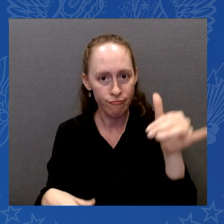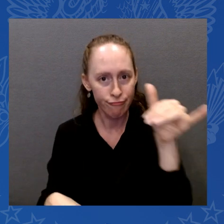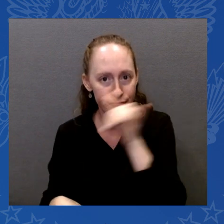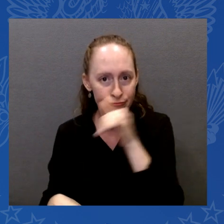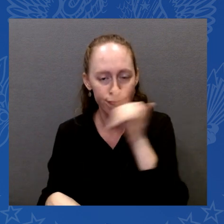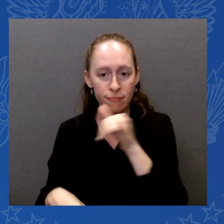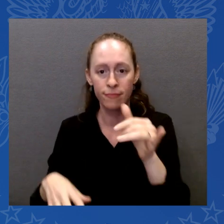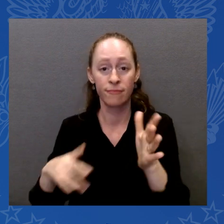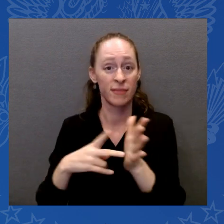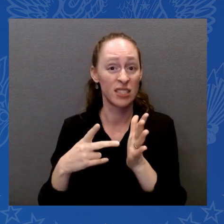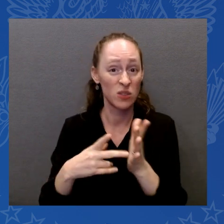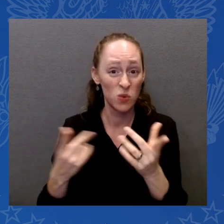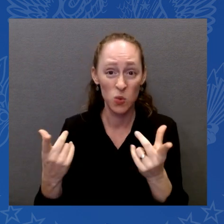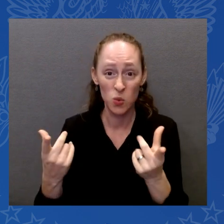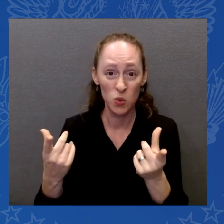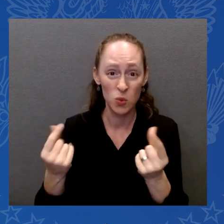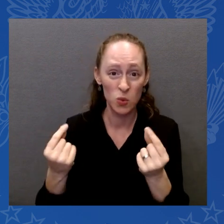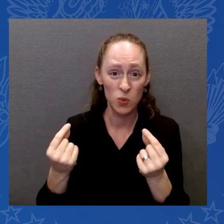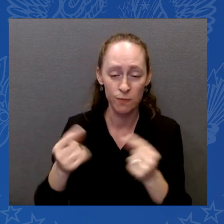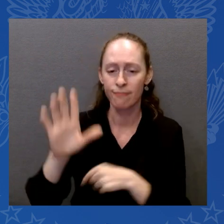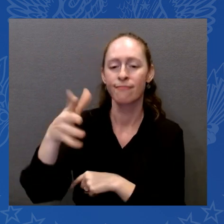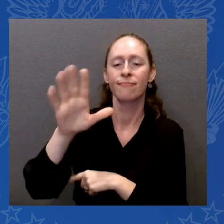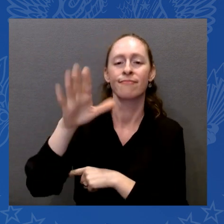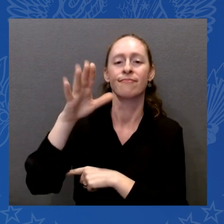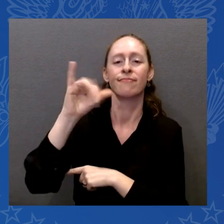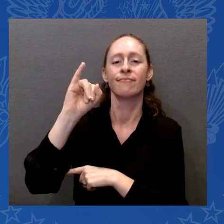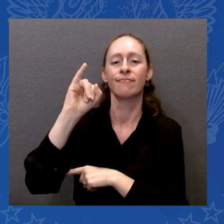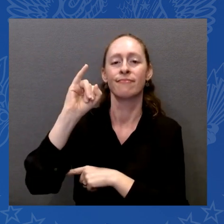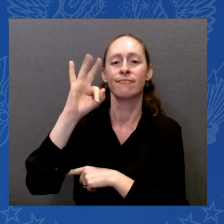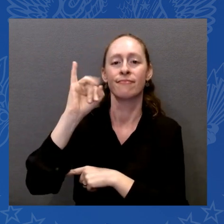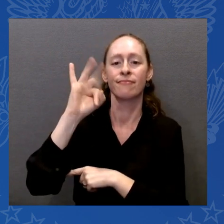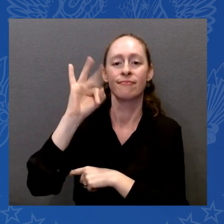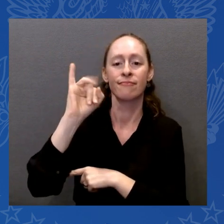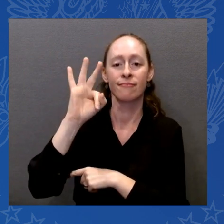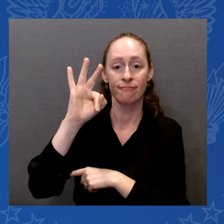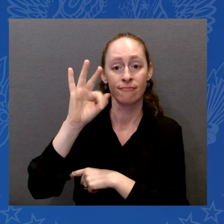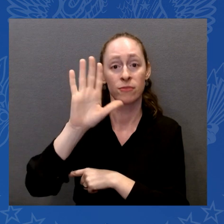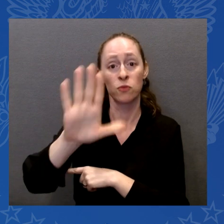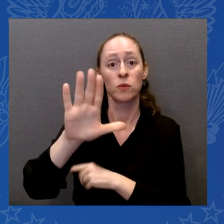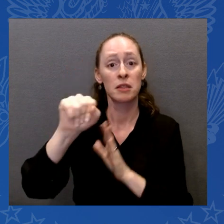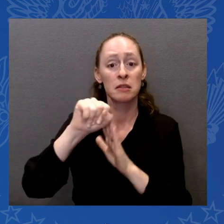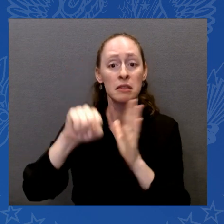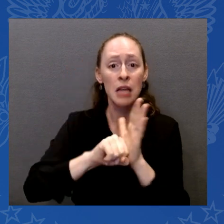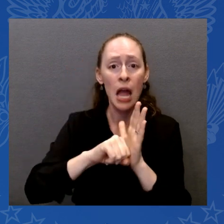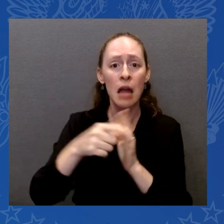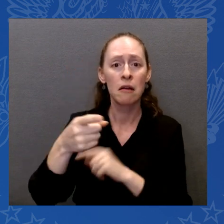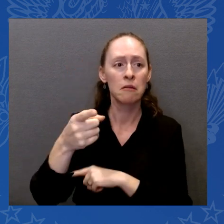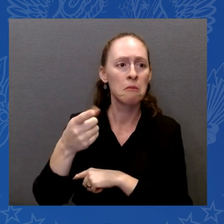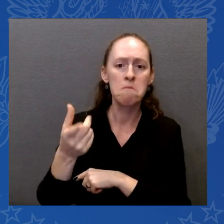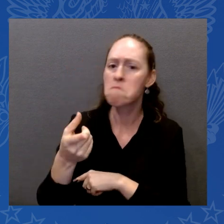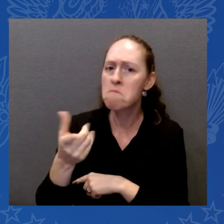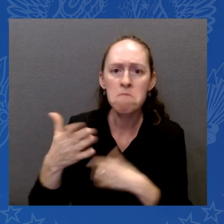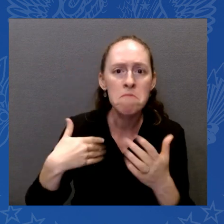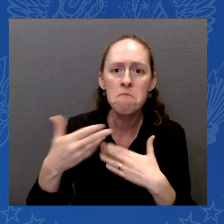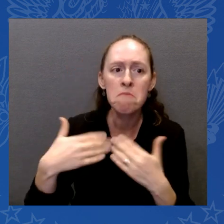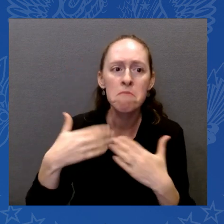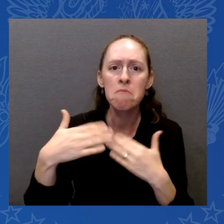aren't running the show, your right to choose will still be at risk, because Republicans in Congress want to pass a law